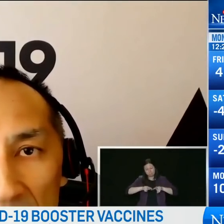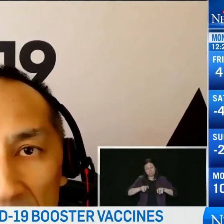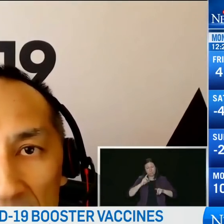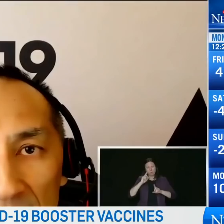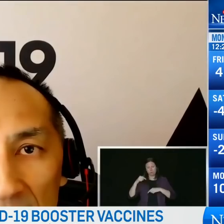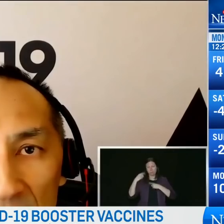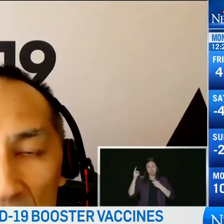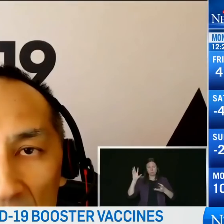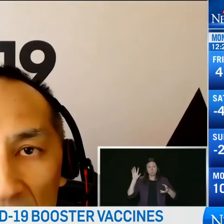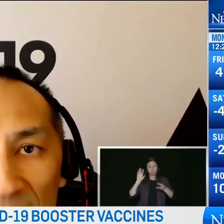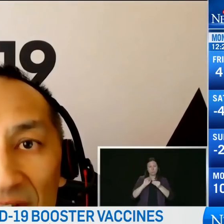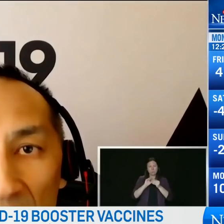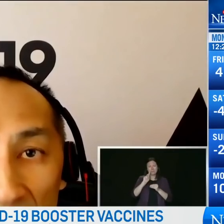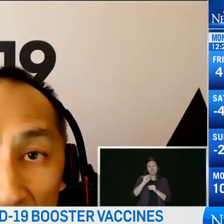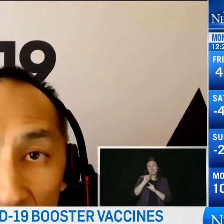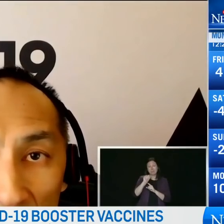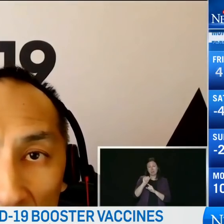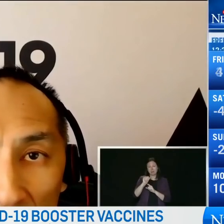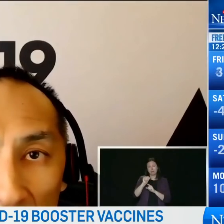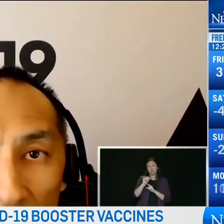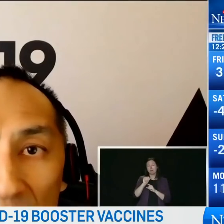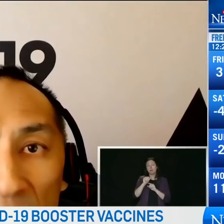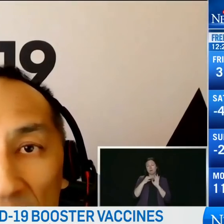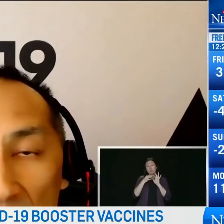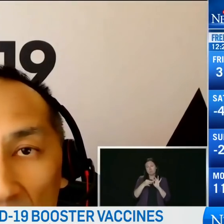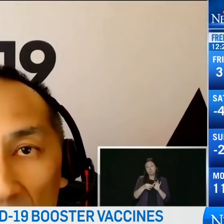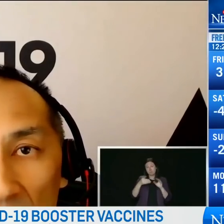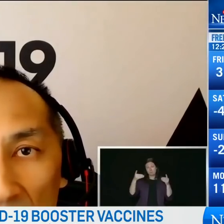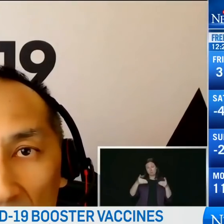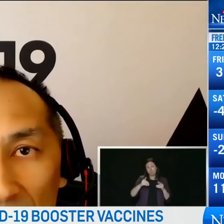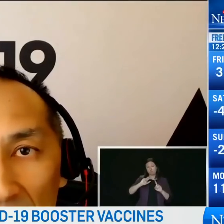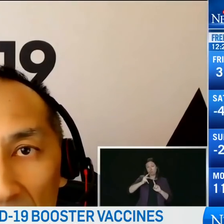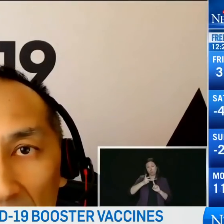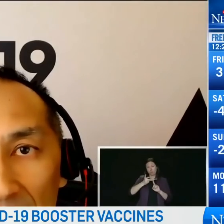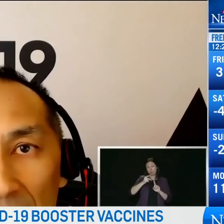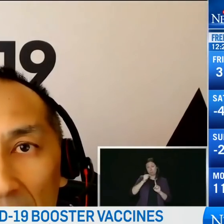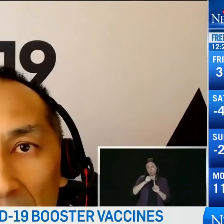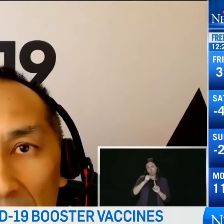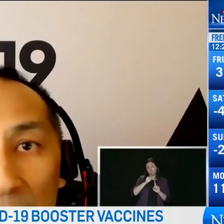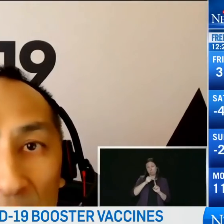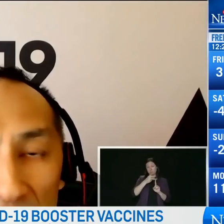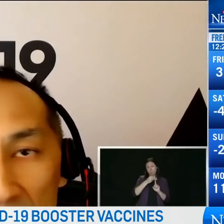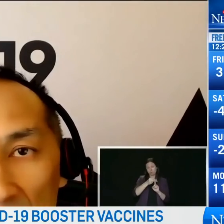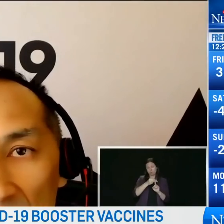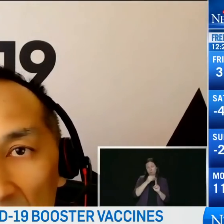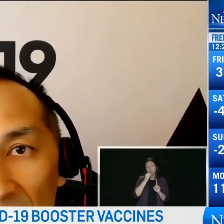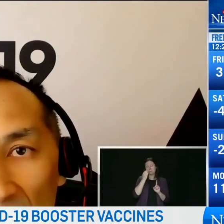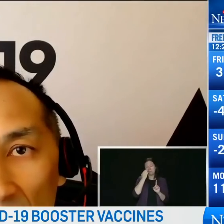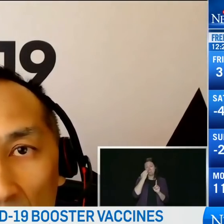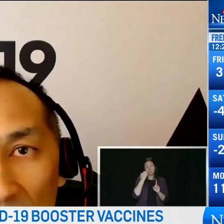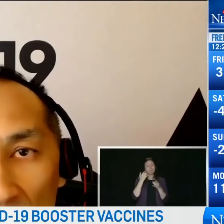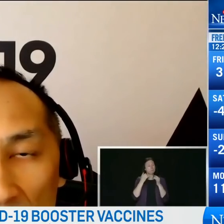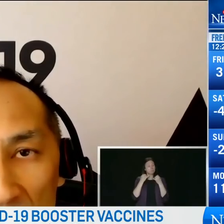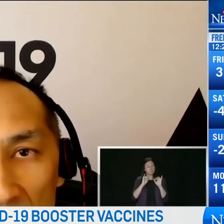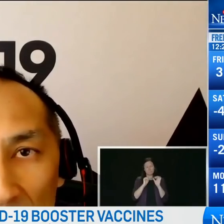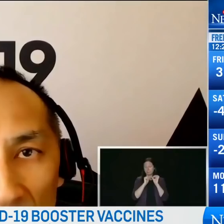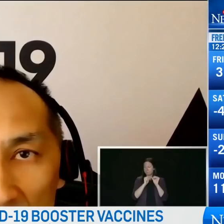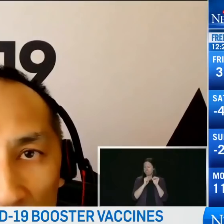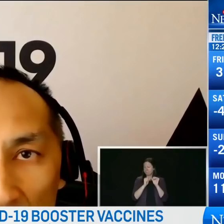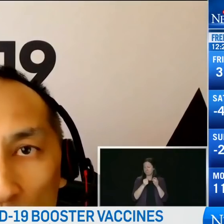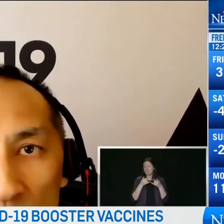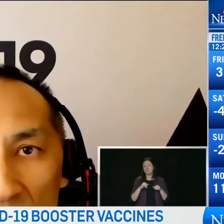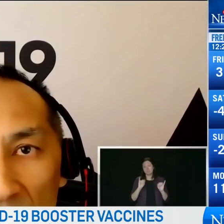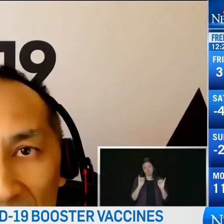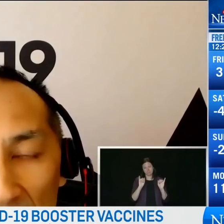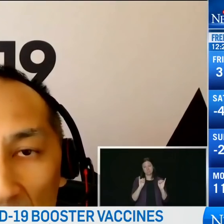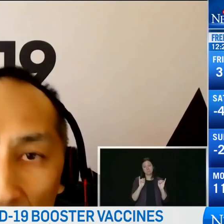THIS SAID, THE STUDY AND